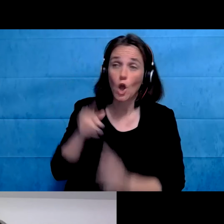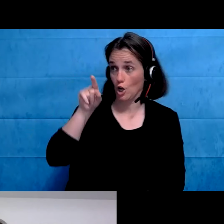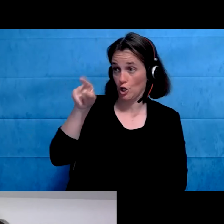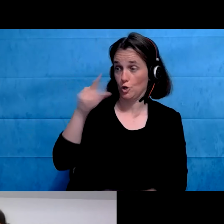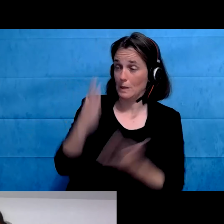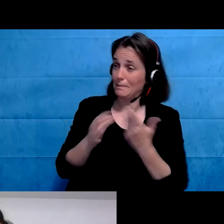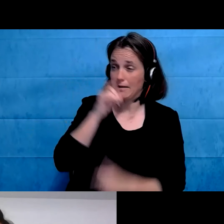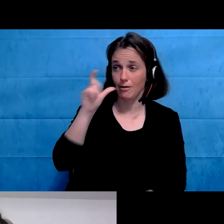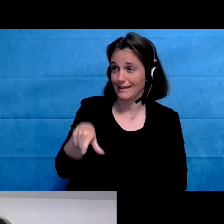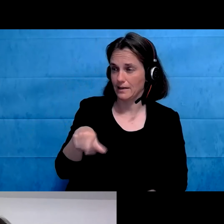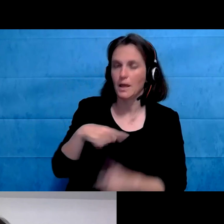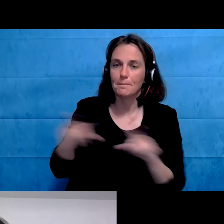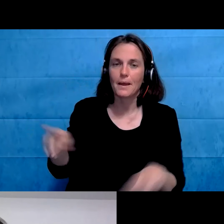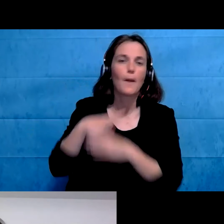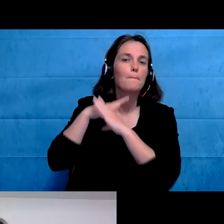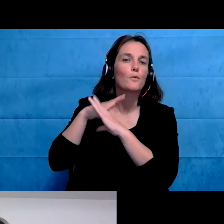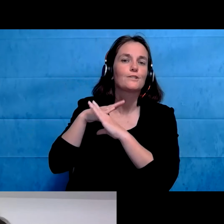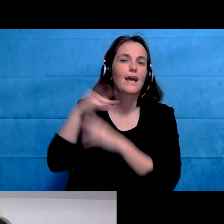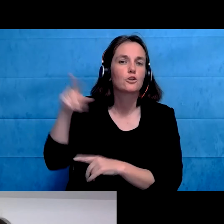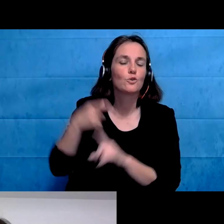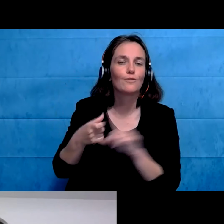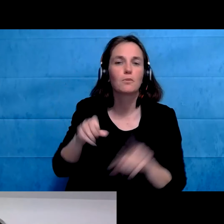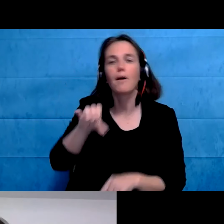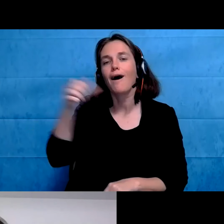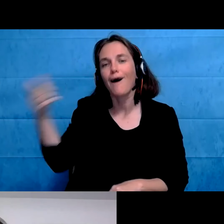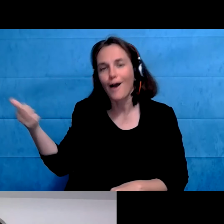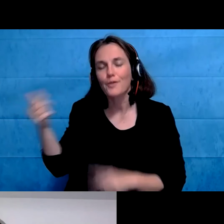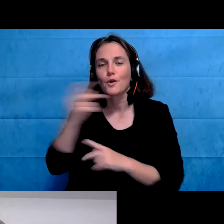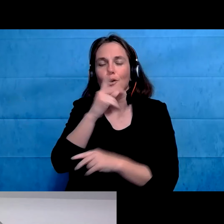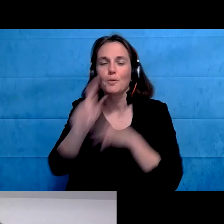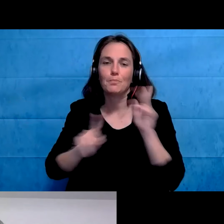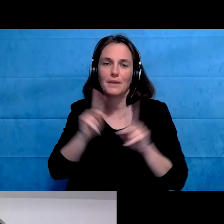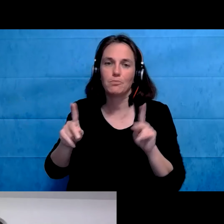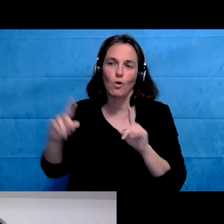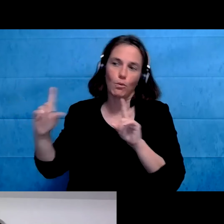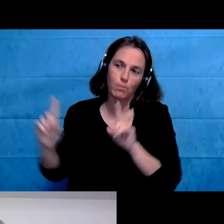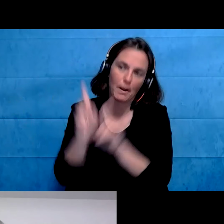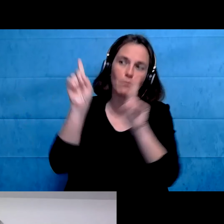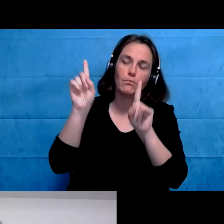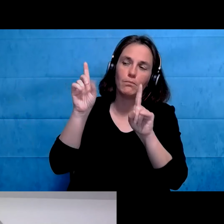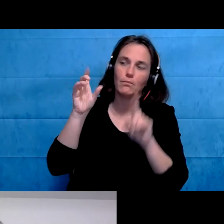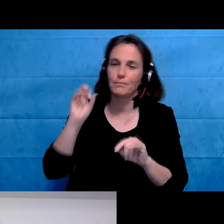this will protect you from other patrons from bumping into you or running around you, so it is a visible sign."